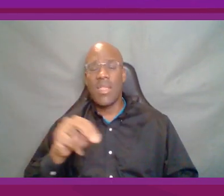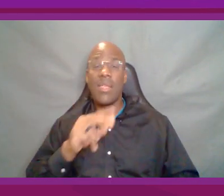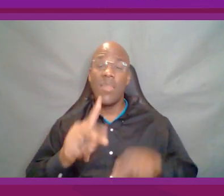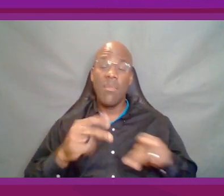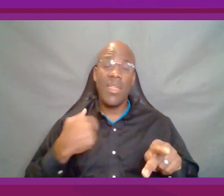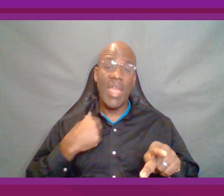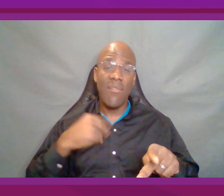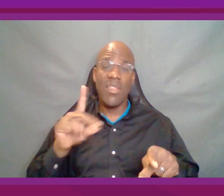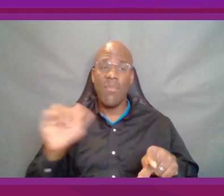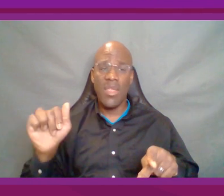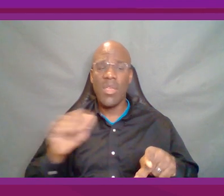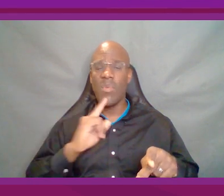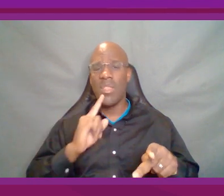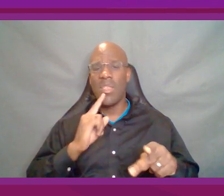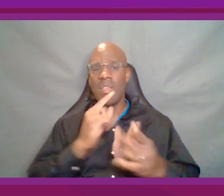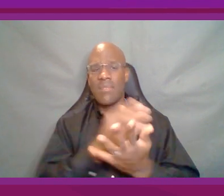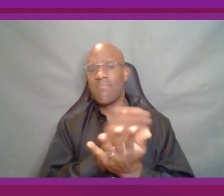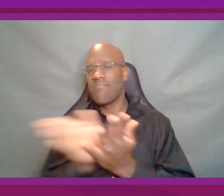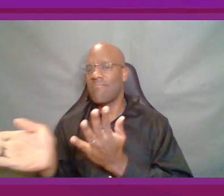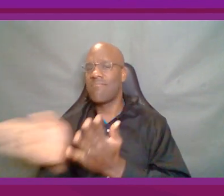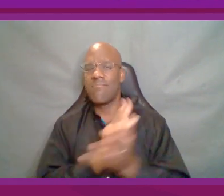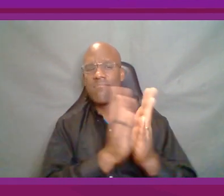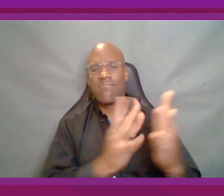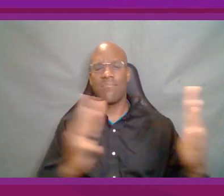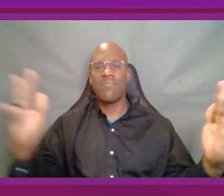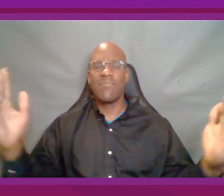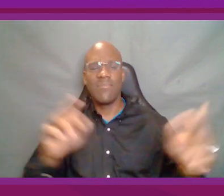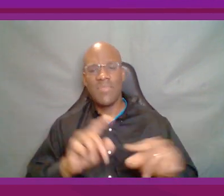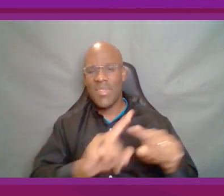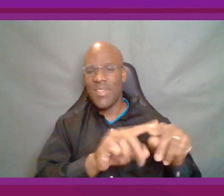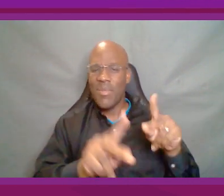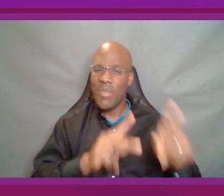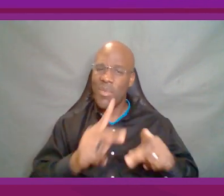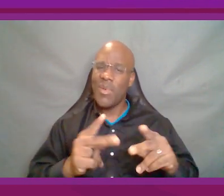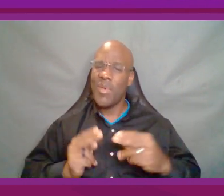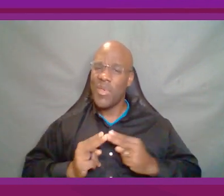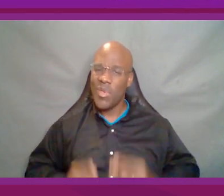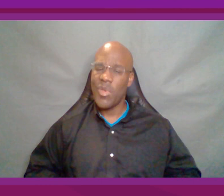are a rich tapestry of you know human beings so I really appreciate that you brought that up.